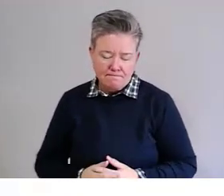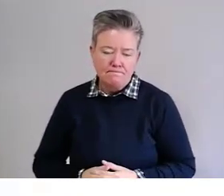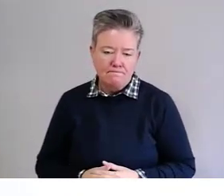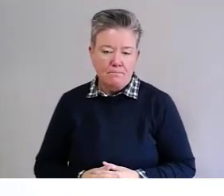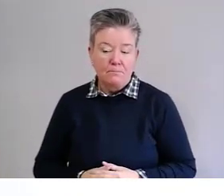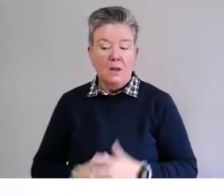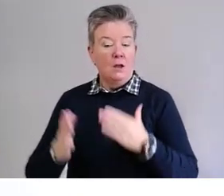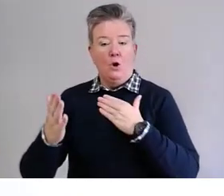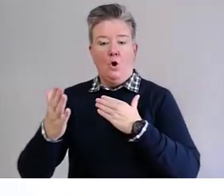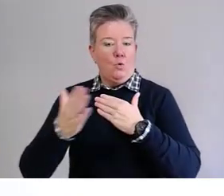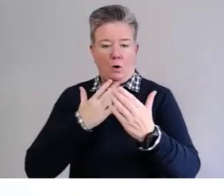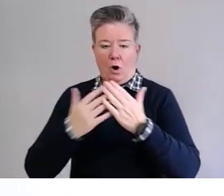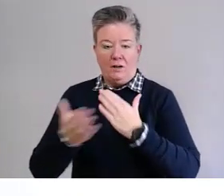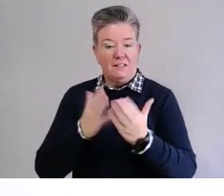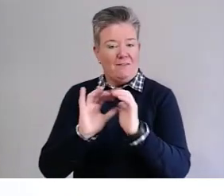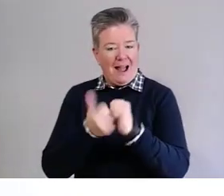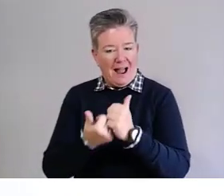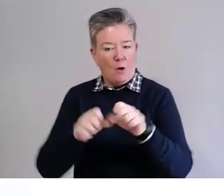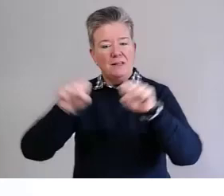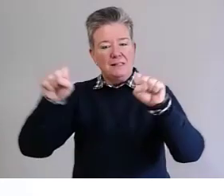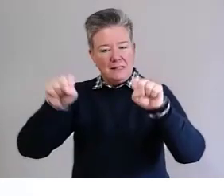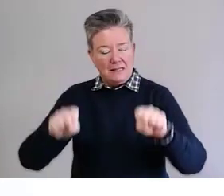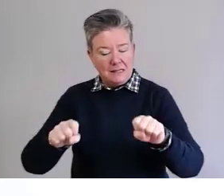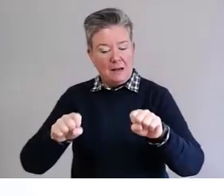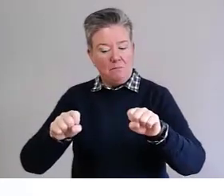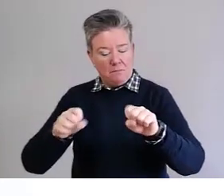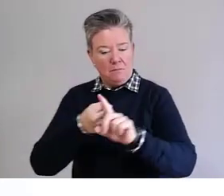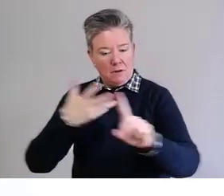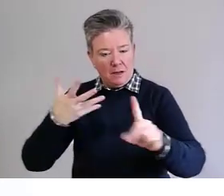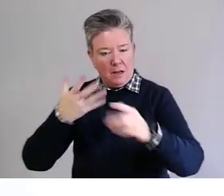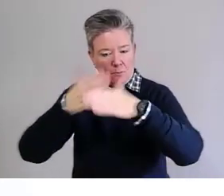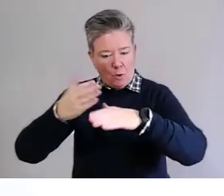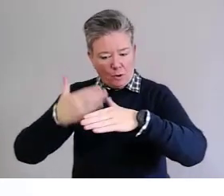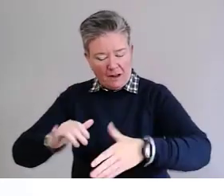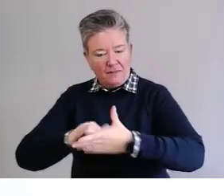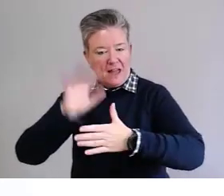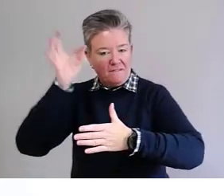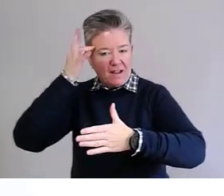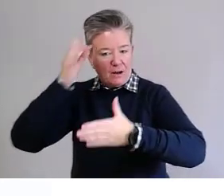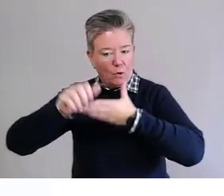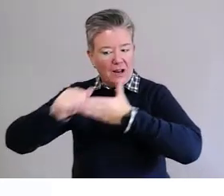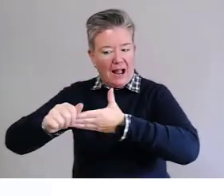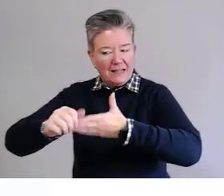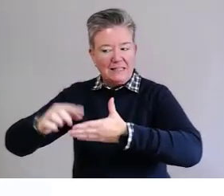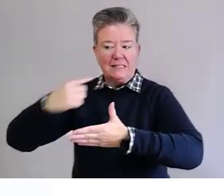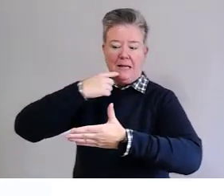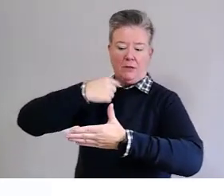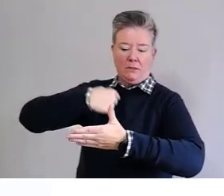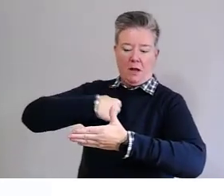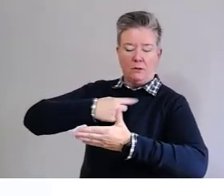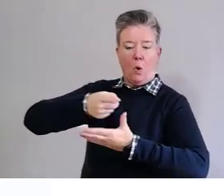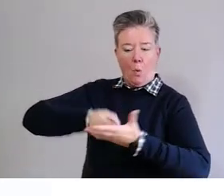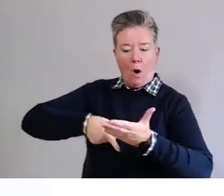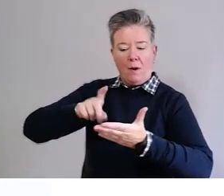Regardless of how the system is broken down, that federal guidance tells us what a PLAAFP statement has to include.